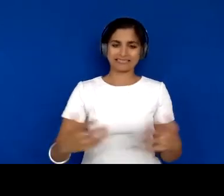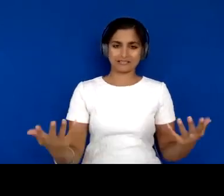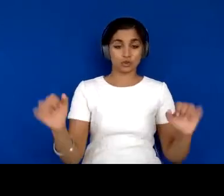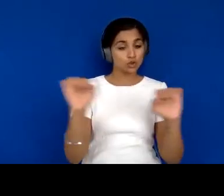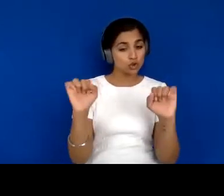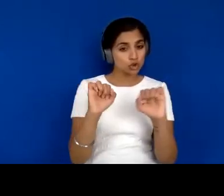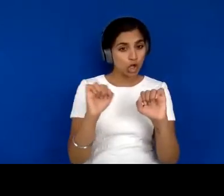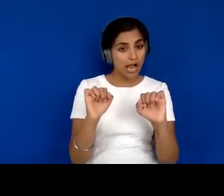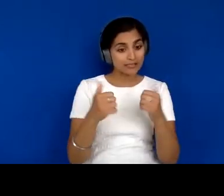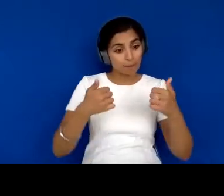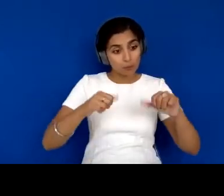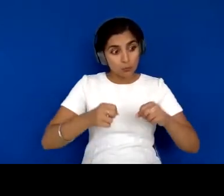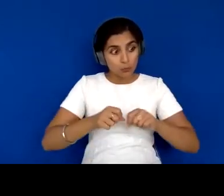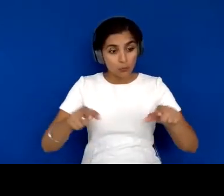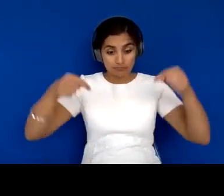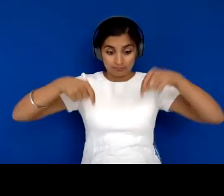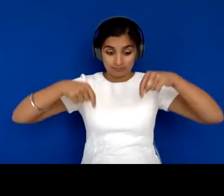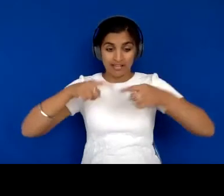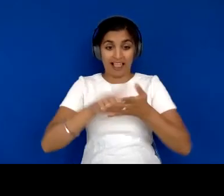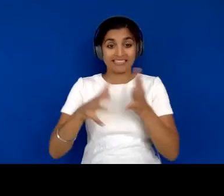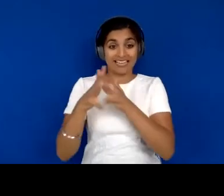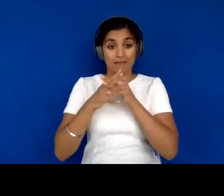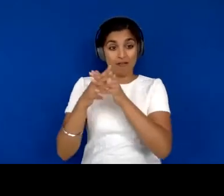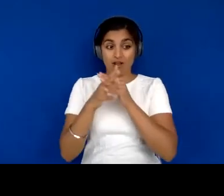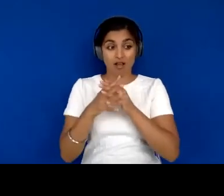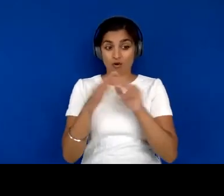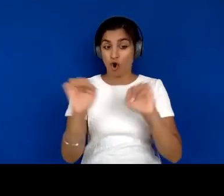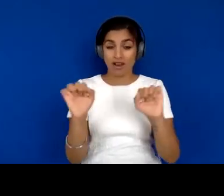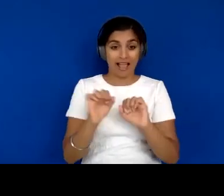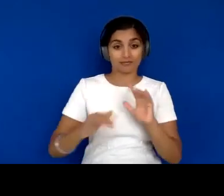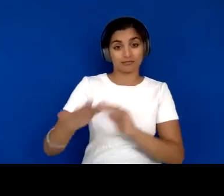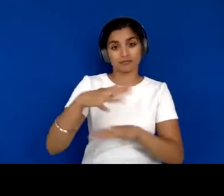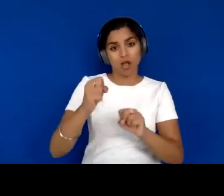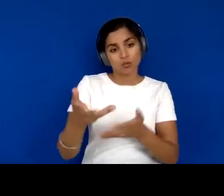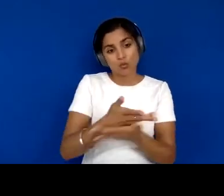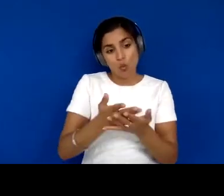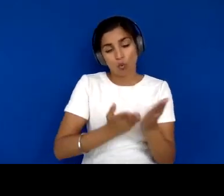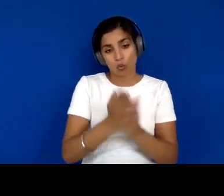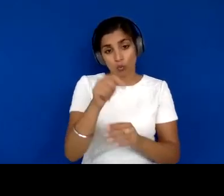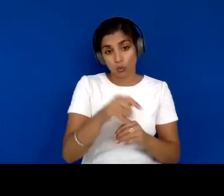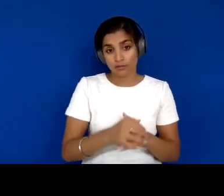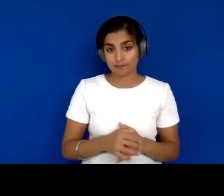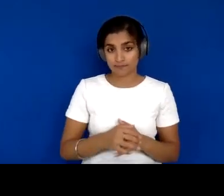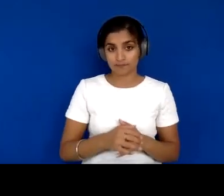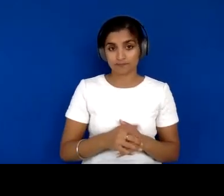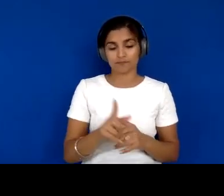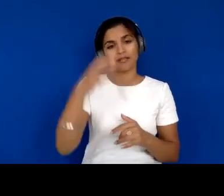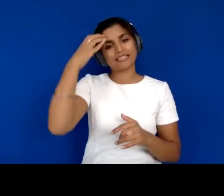arena here from state agencies which can provide financial bonuses to private